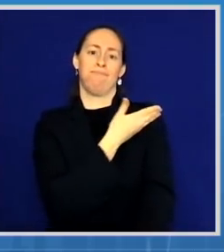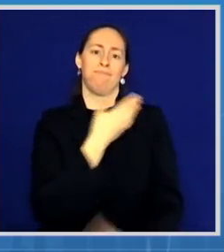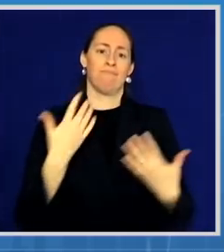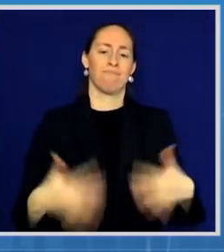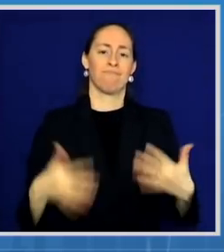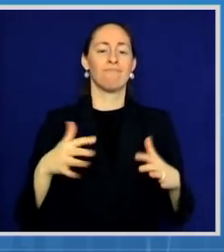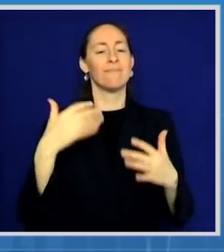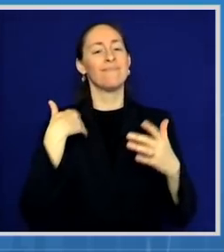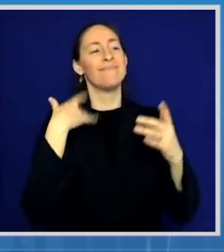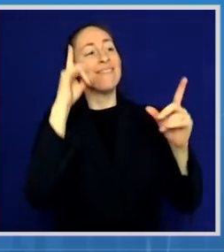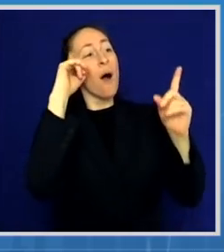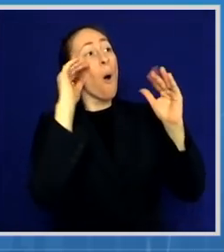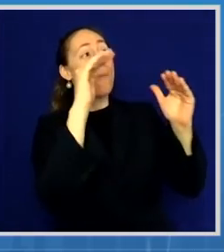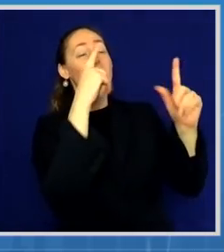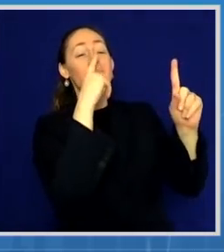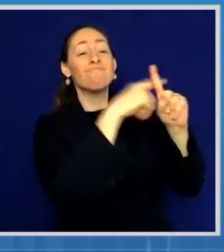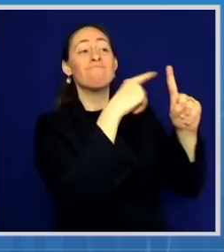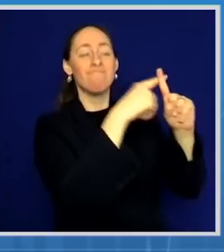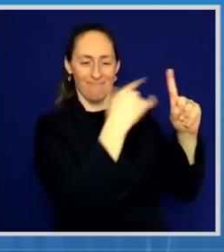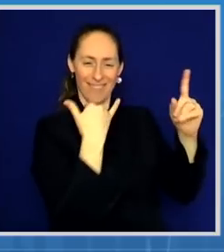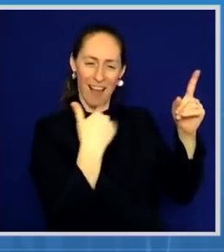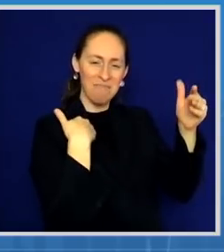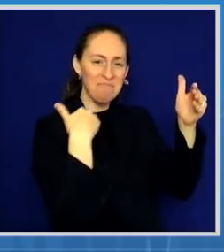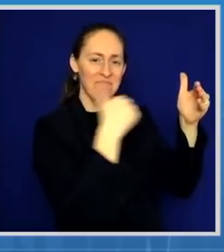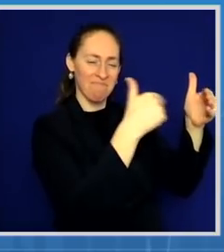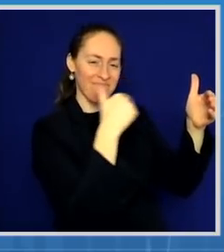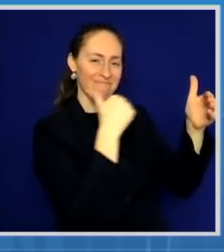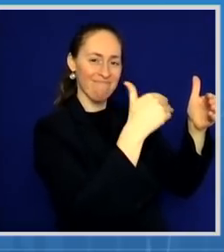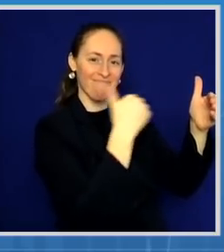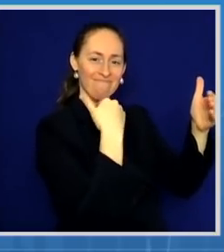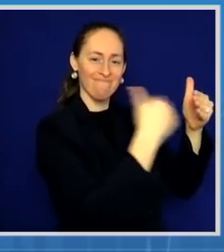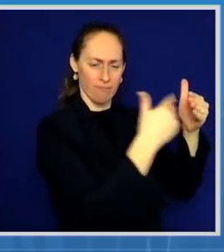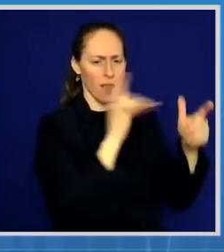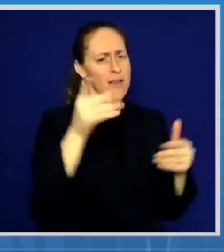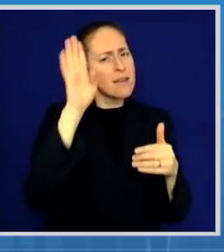We know we have more work to do. And in the weeks and months ahead, we'll continue building on the progress